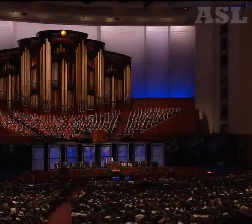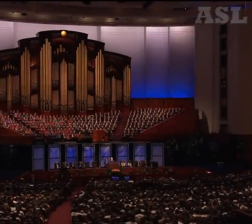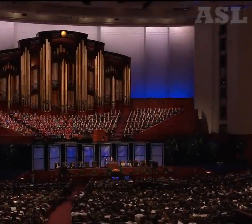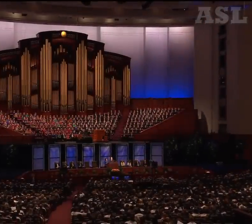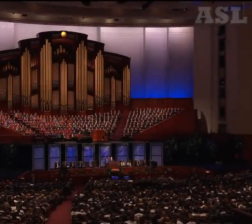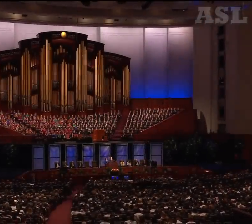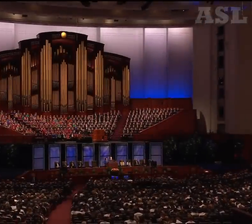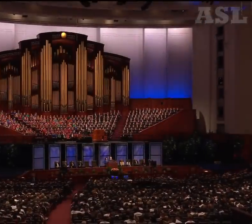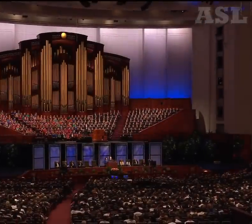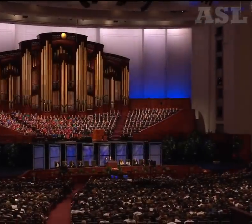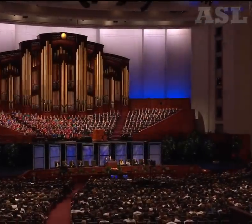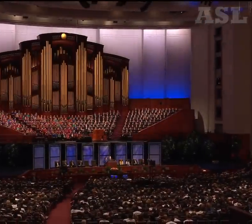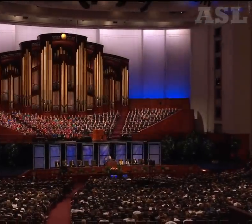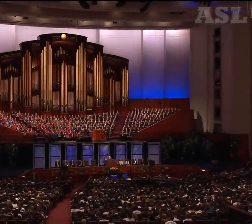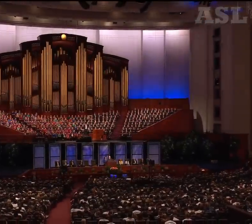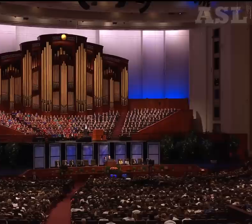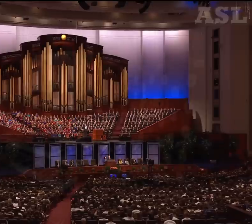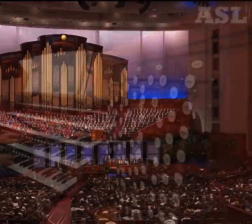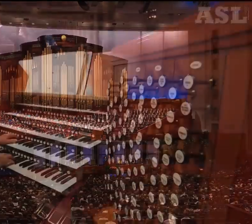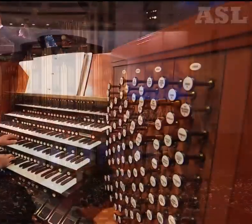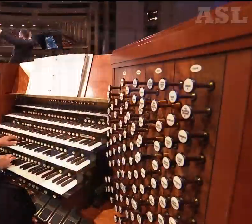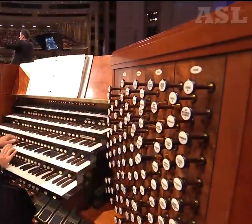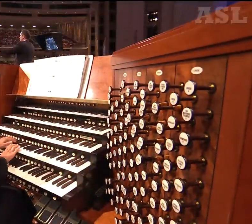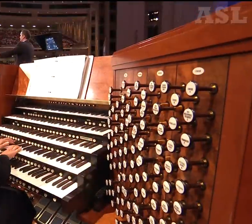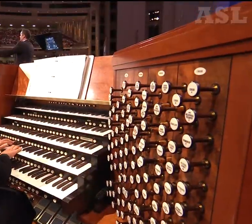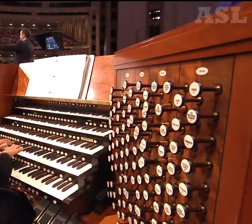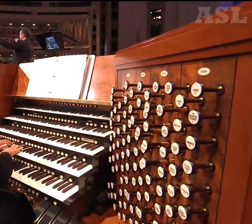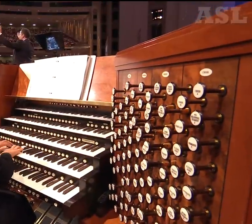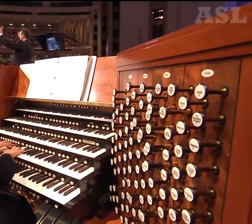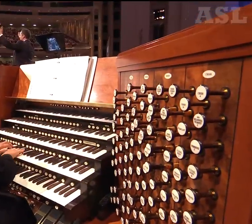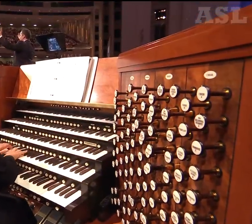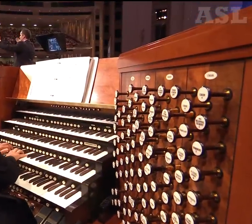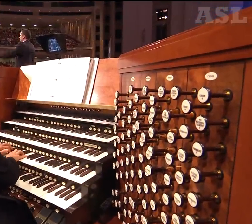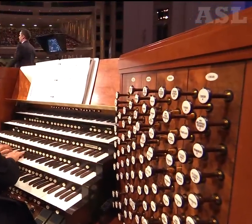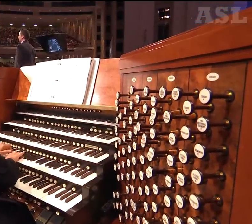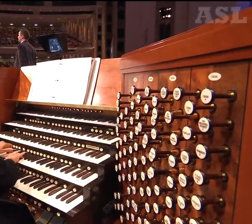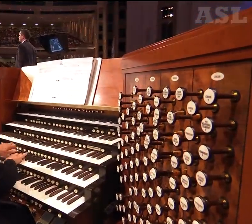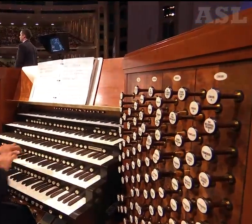SISTER NELSON, COME AND STAND WITH ME, WHILE WE ALL STAND.